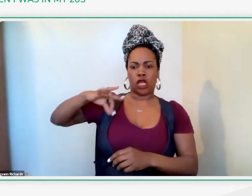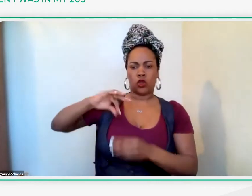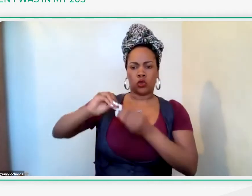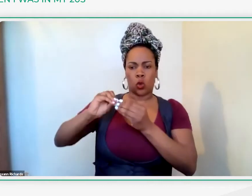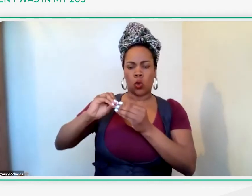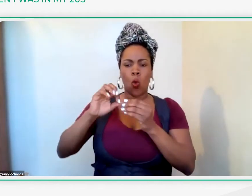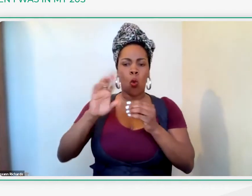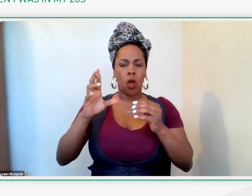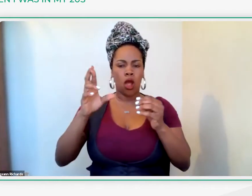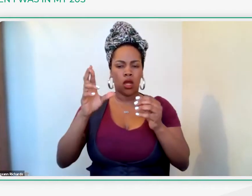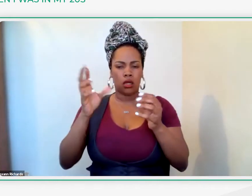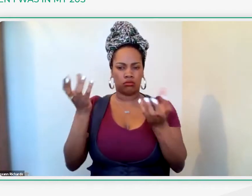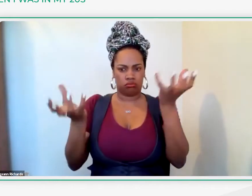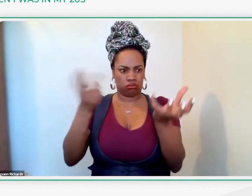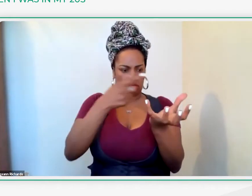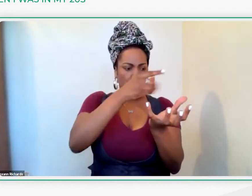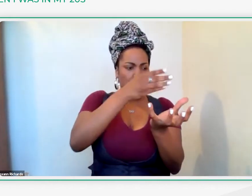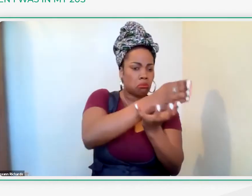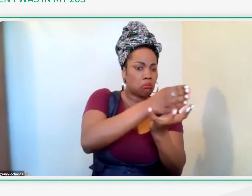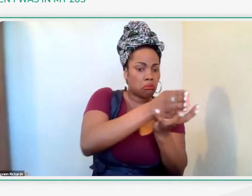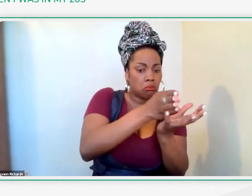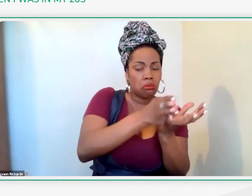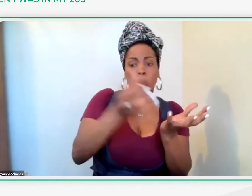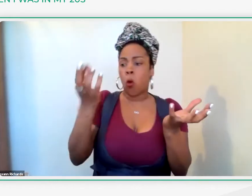Is there just one credit score?